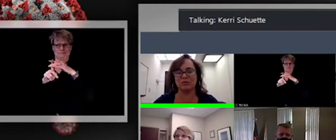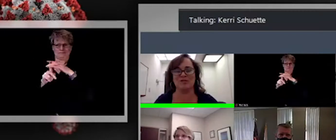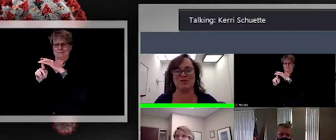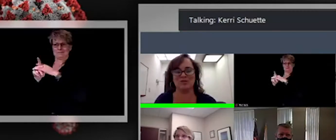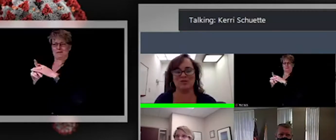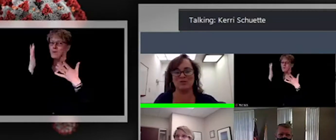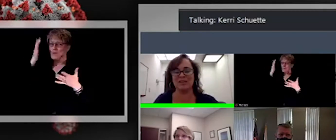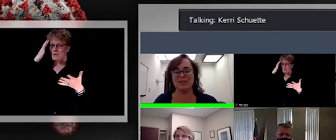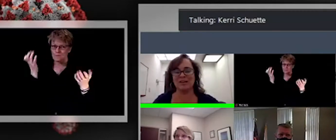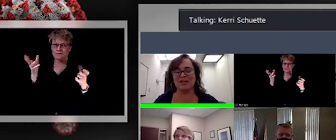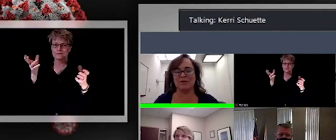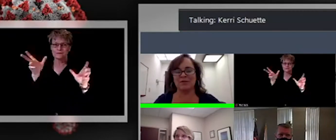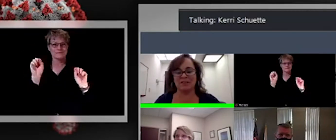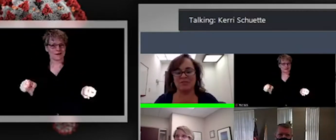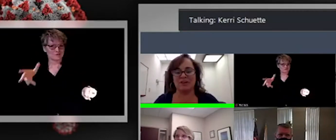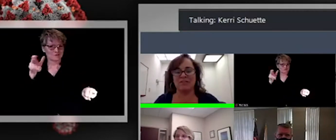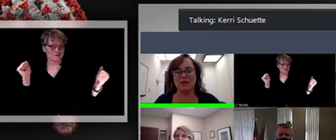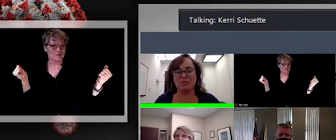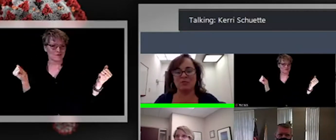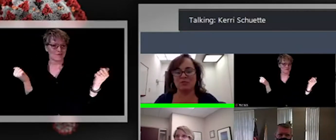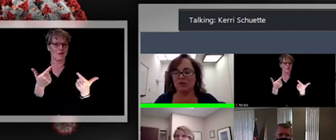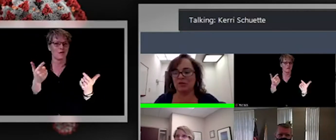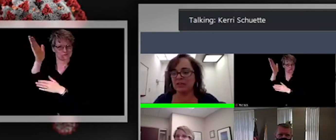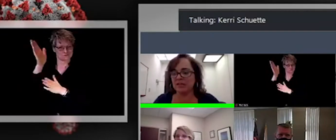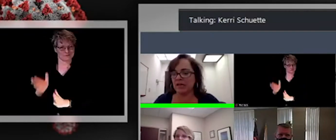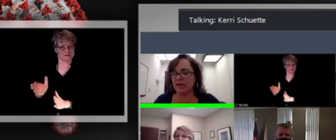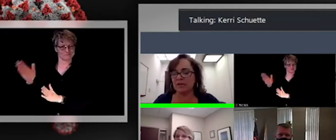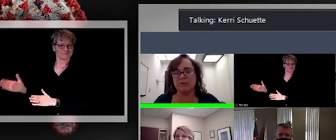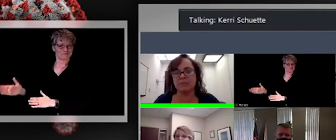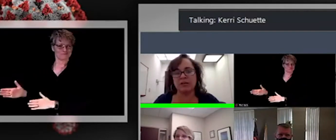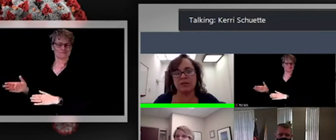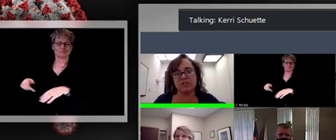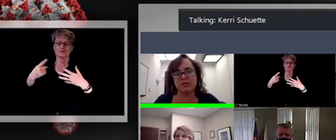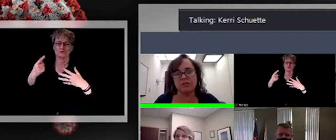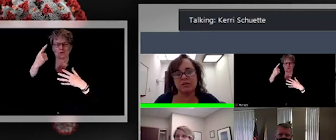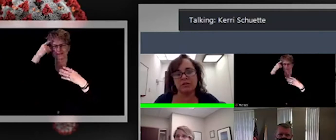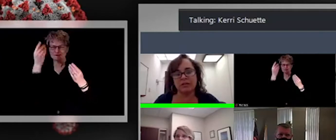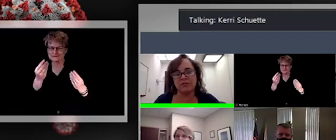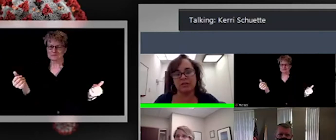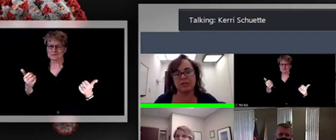who's here, so we think we've got that resolved. I'm Kerri Schuette, the Public Information